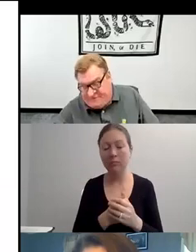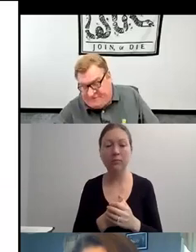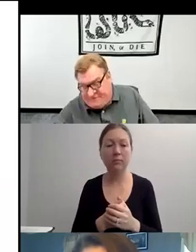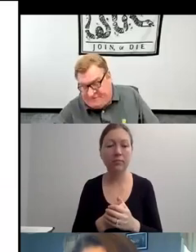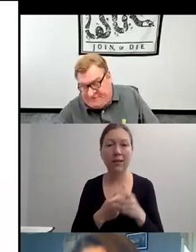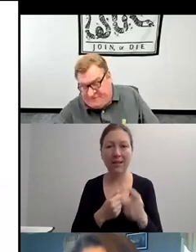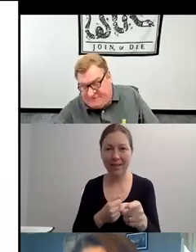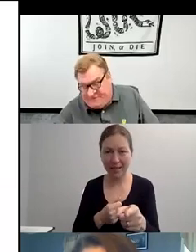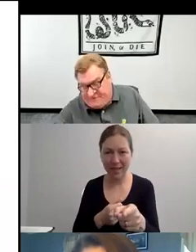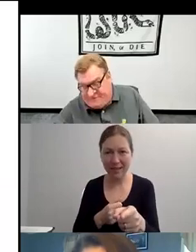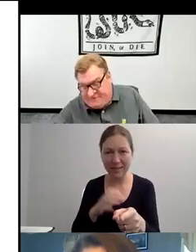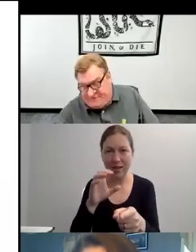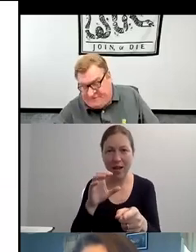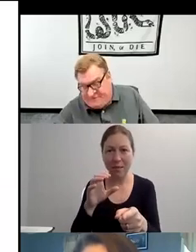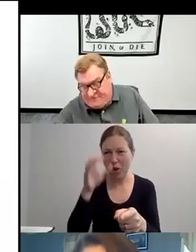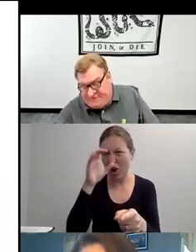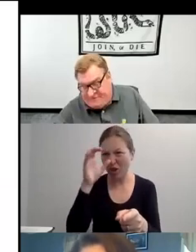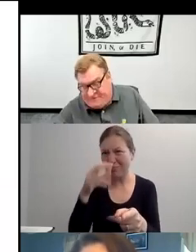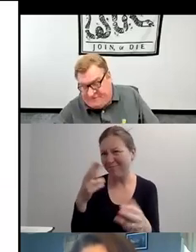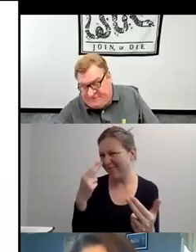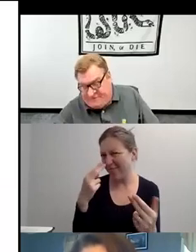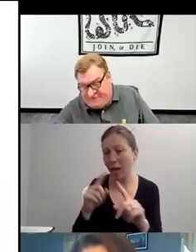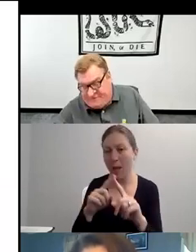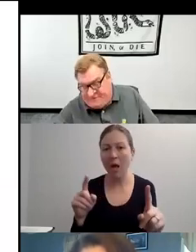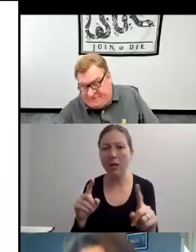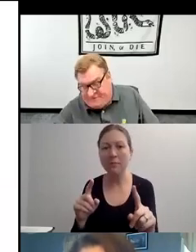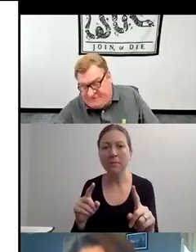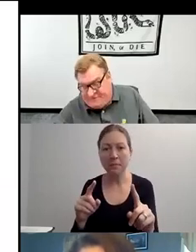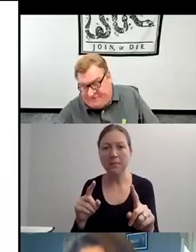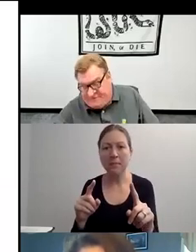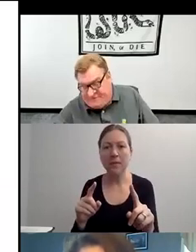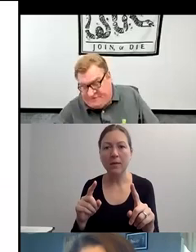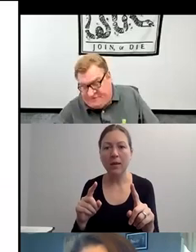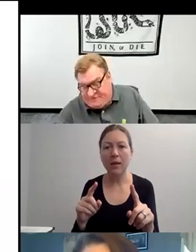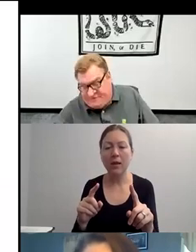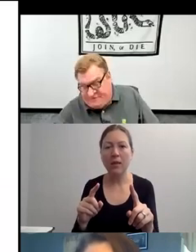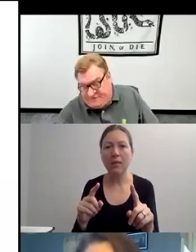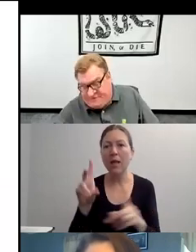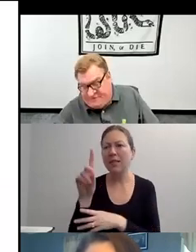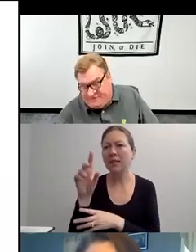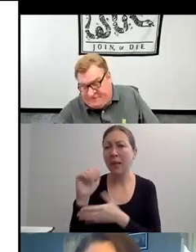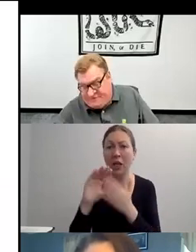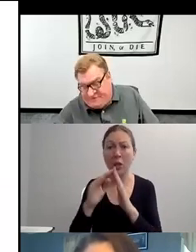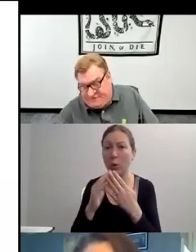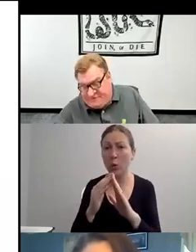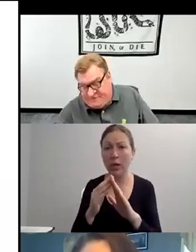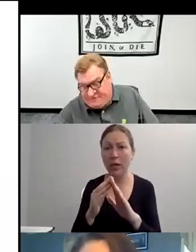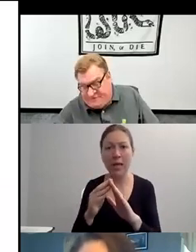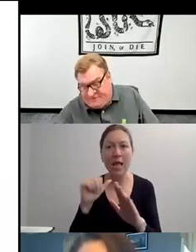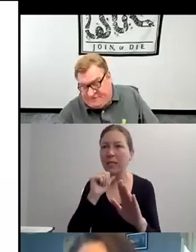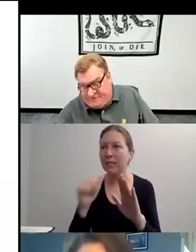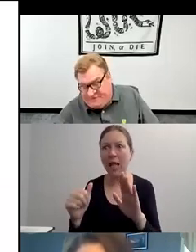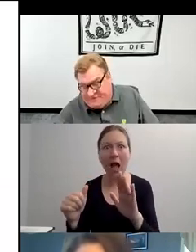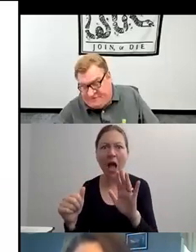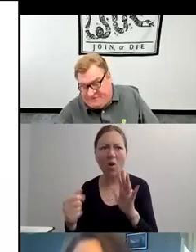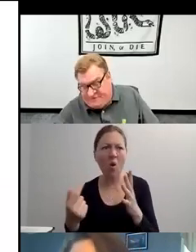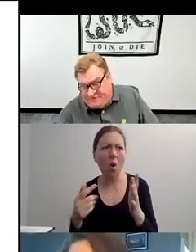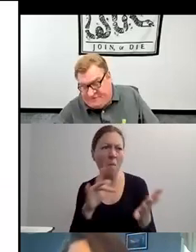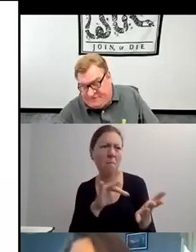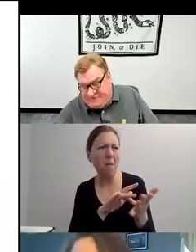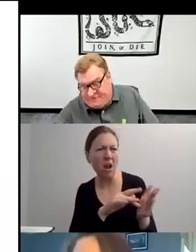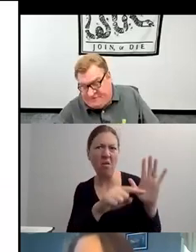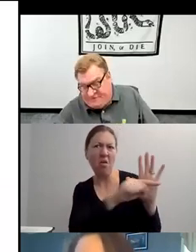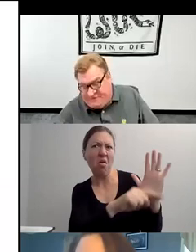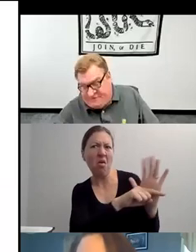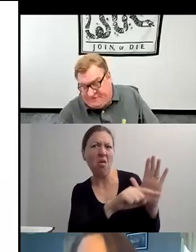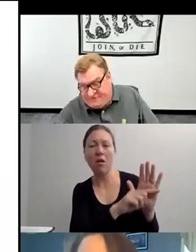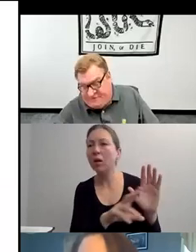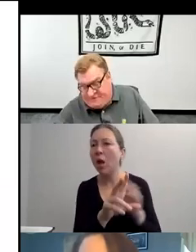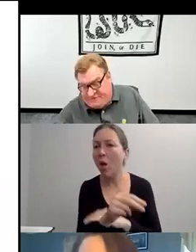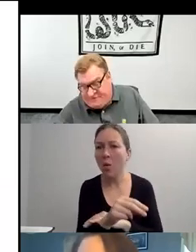TO INTRODUCE TO YOU SOME HISTORY ABOUT HOW DISABILITY HAS BEEN COVERED IN THE MEDIA.